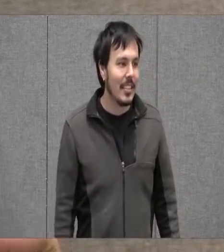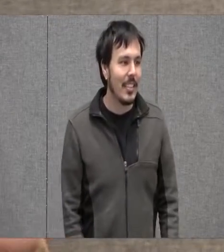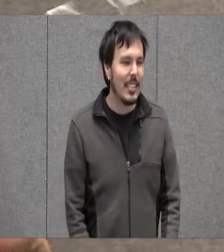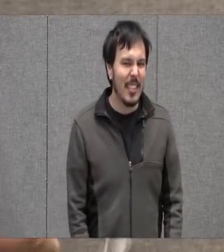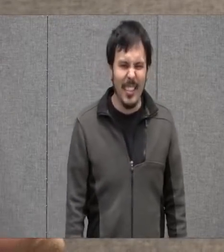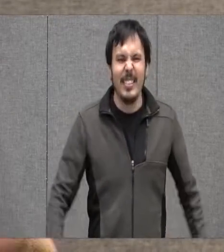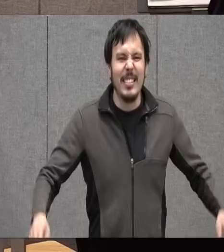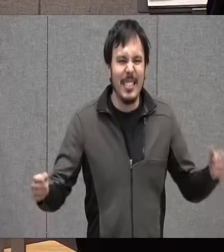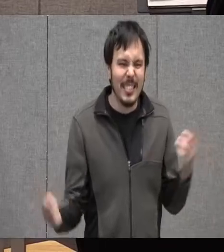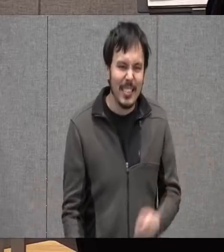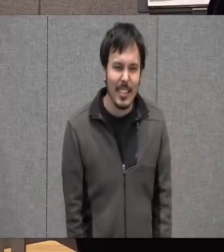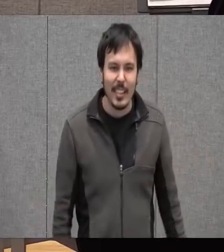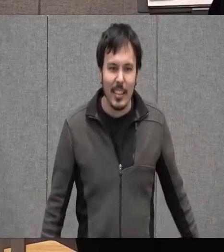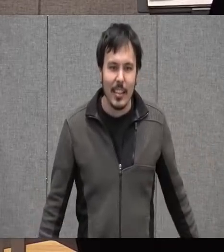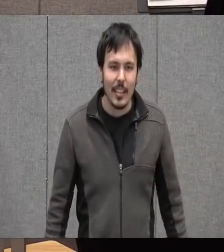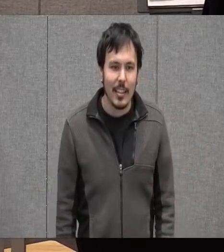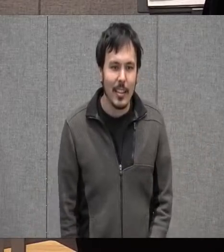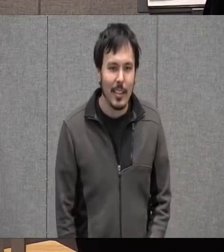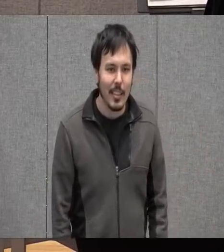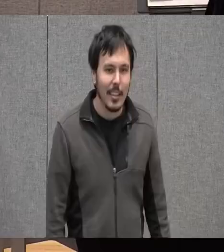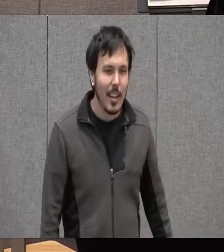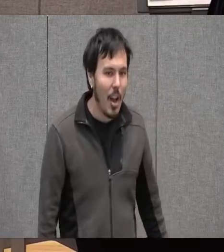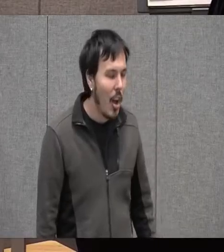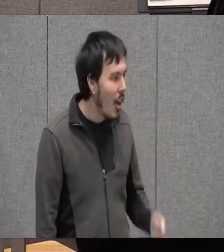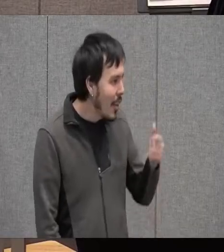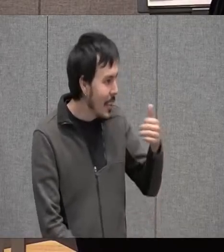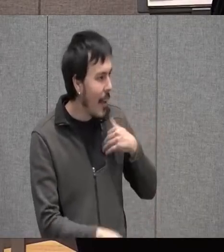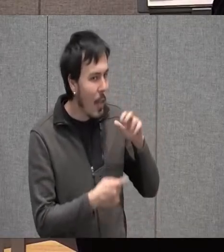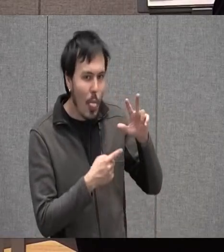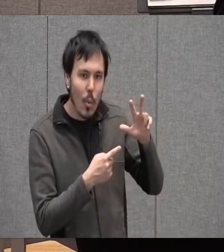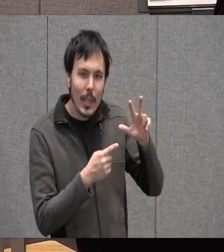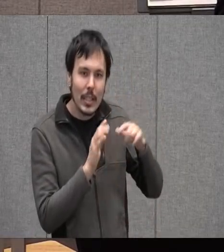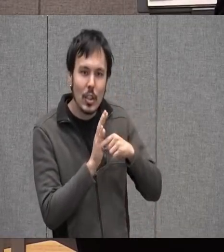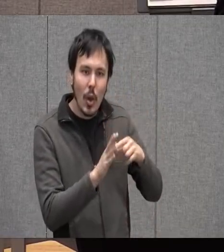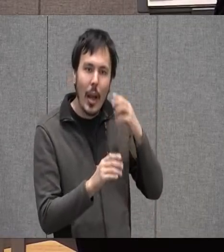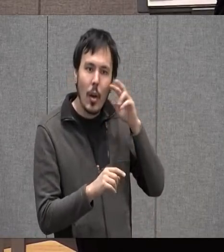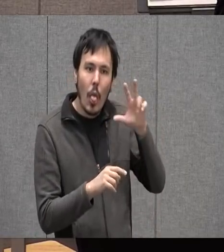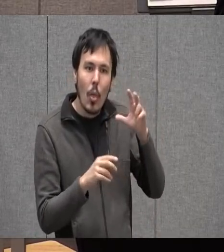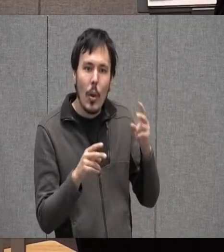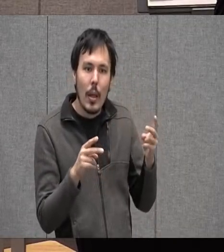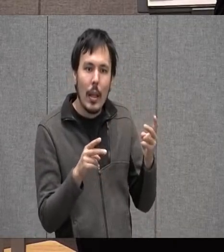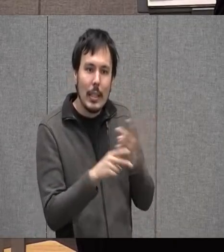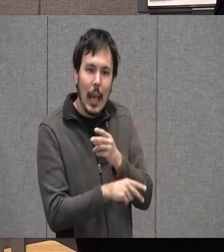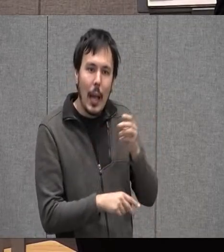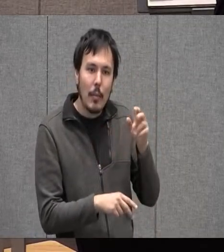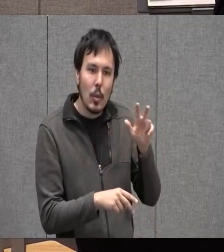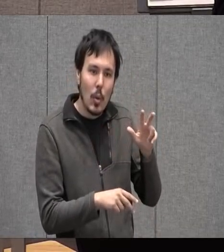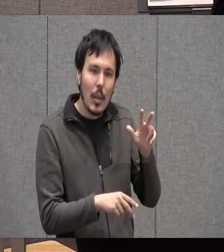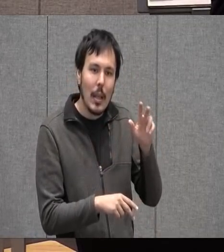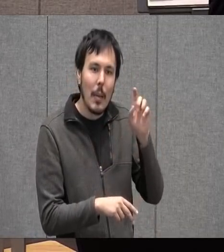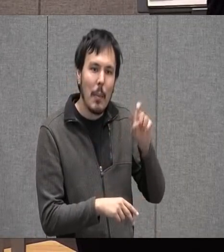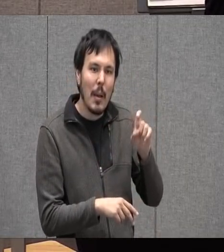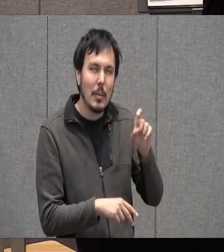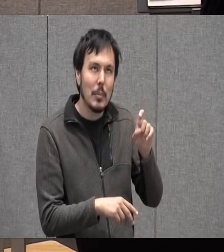So she's got a, she's got a three showing. And I know three plus three is six so mine must be a two because we doubled it.